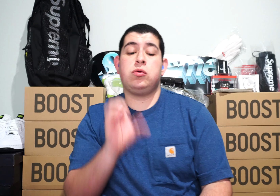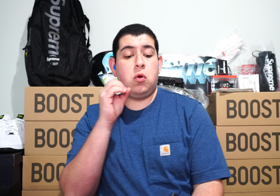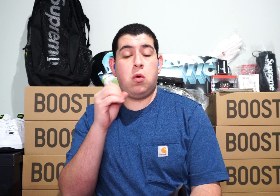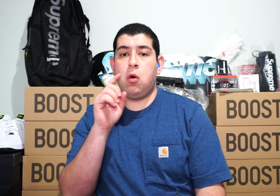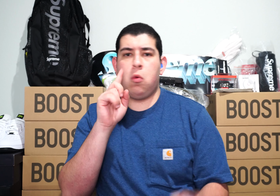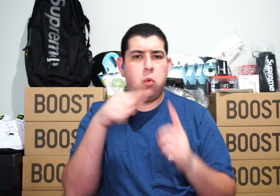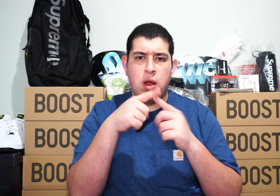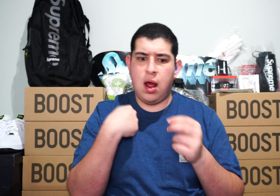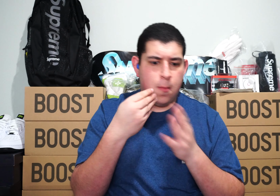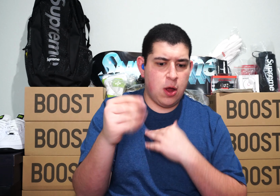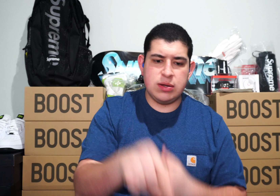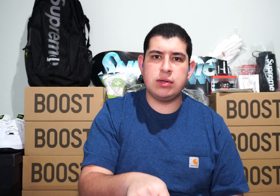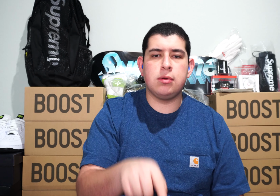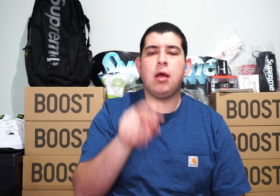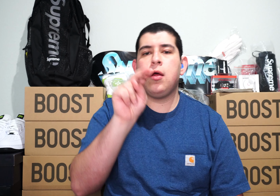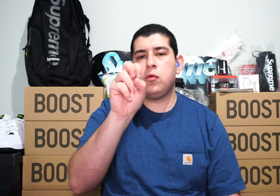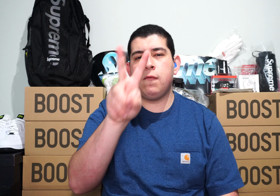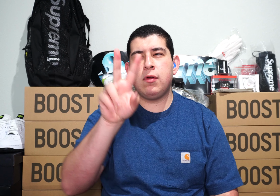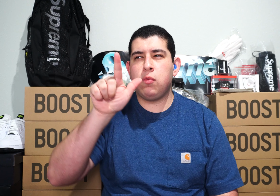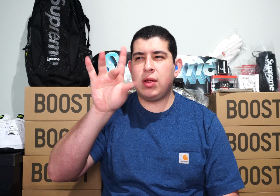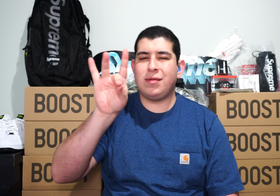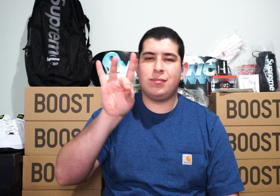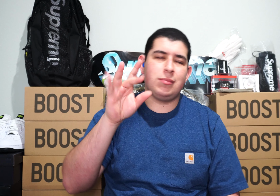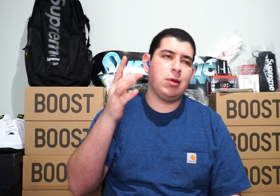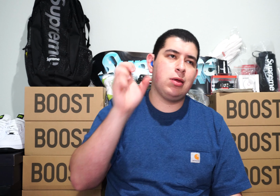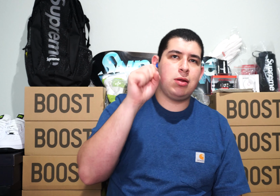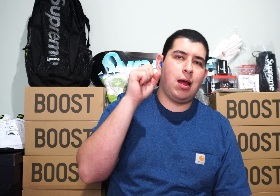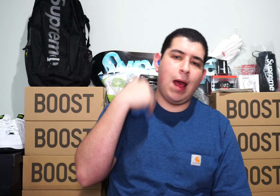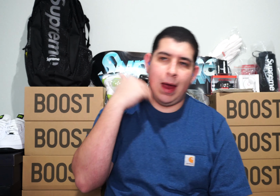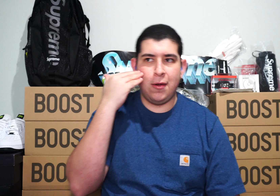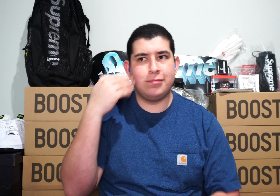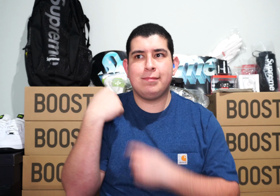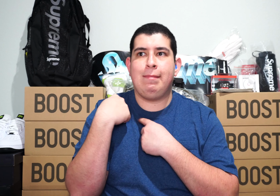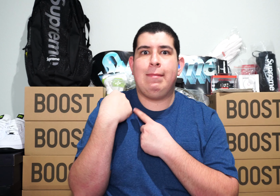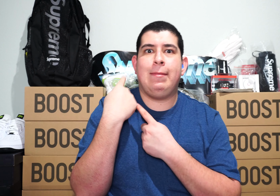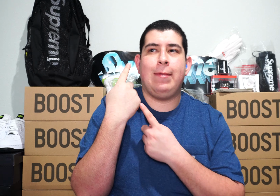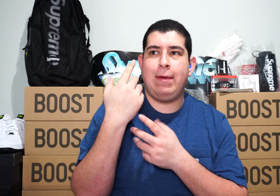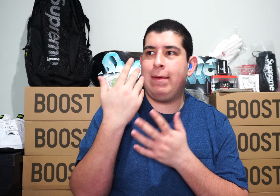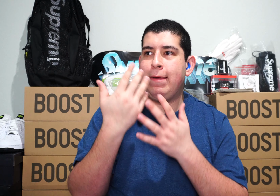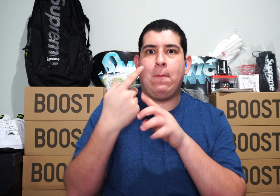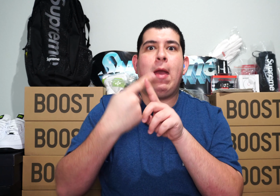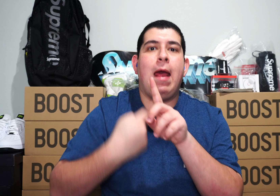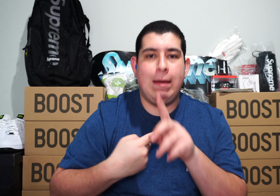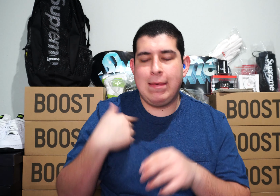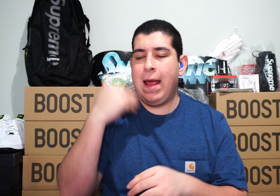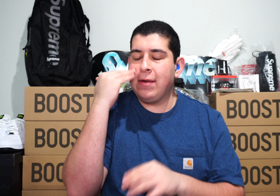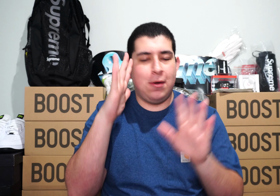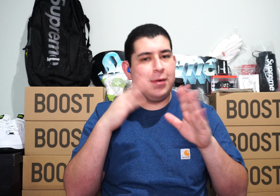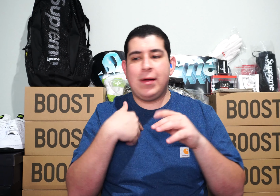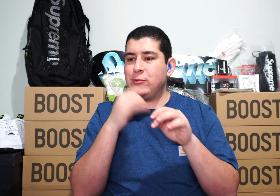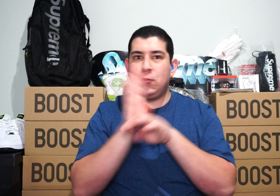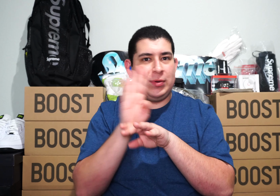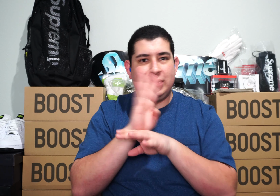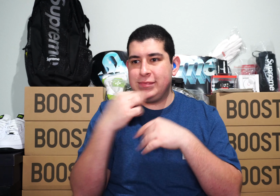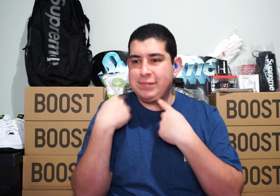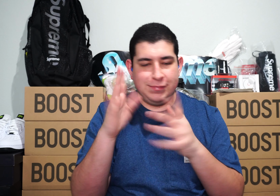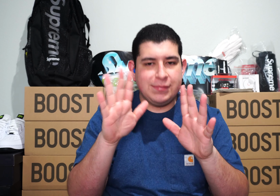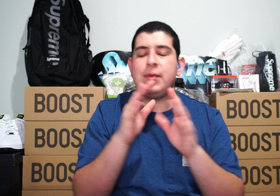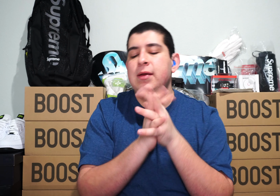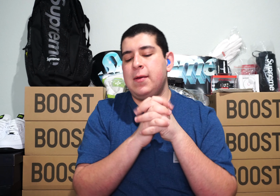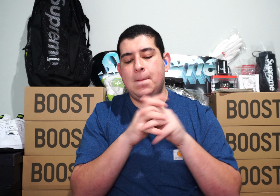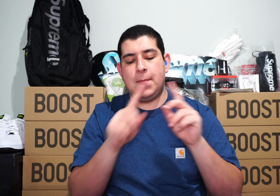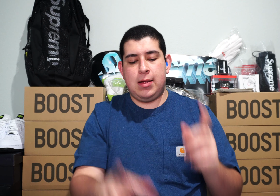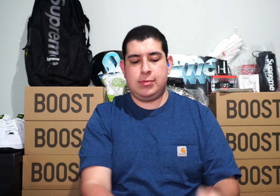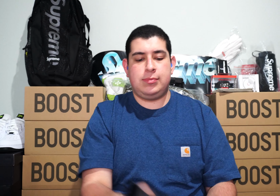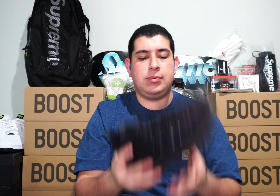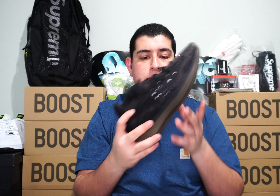As I said about copped it. I copped it on Nov 28th. I know it is long time. I have been so busy!